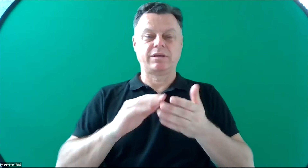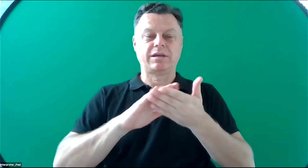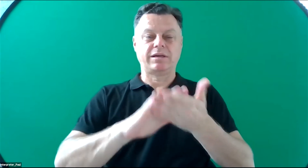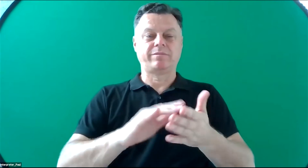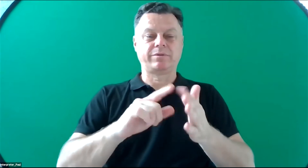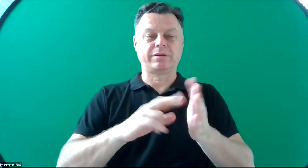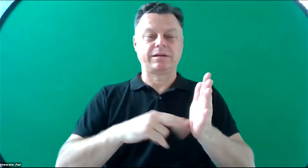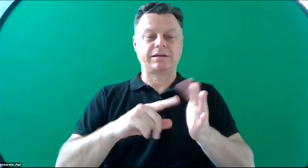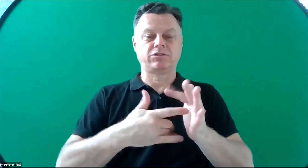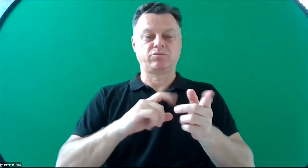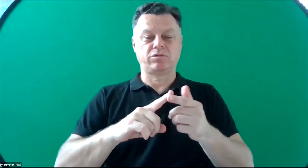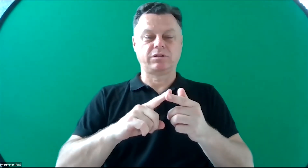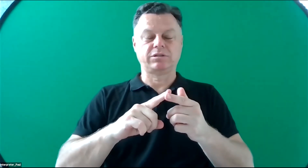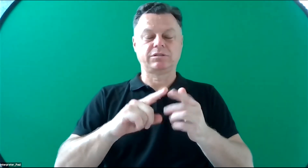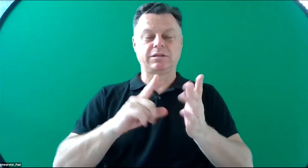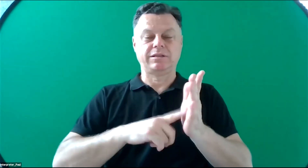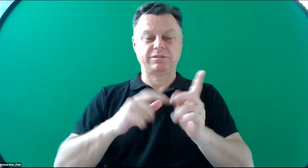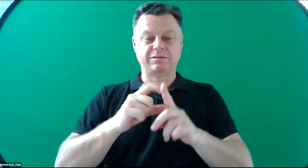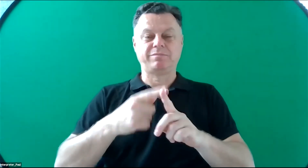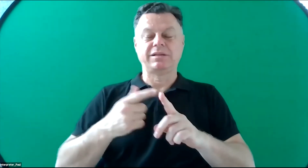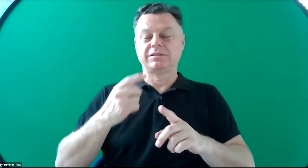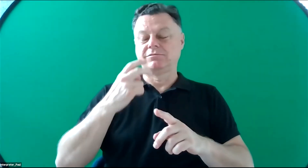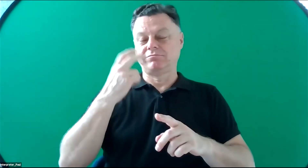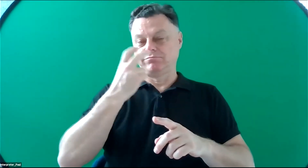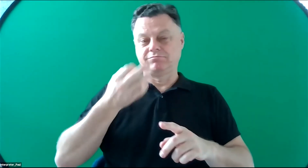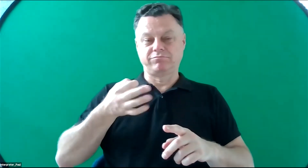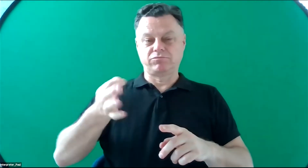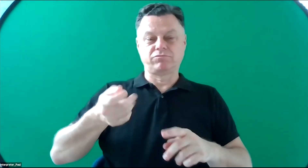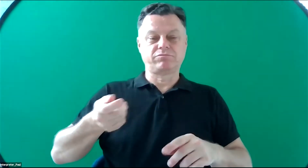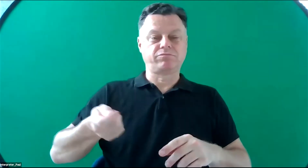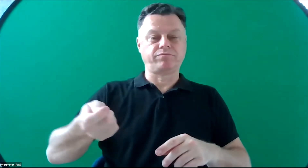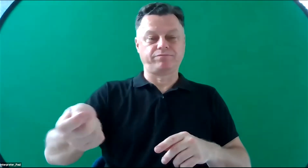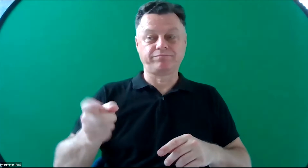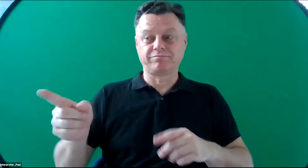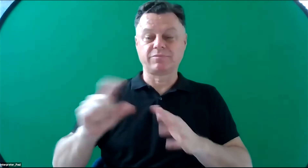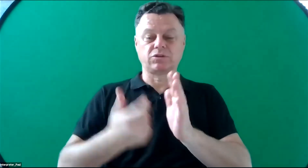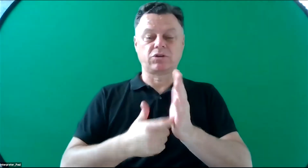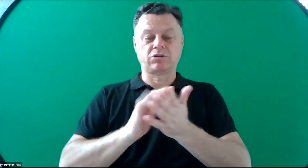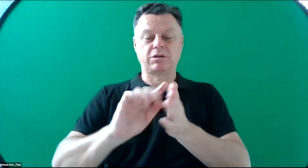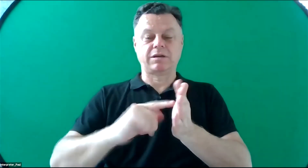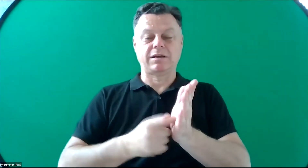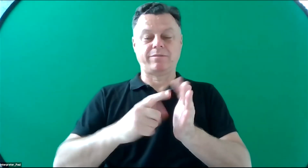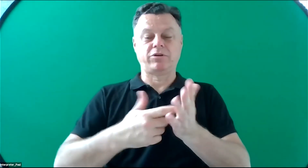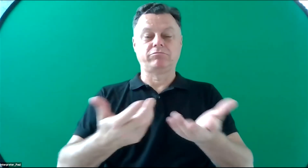and guide dog user. Dr Harpur was recognised to receive a 2019 citation for outstanding